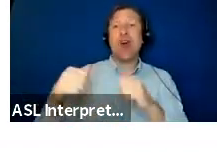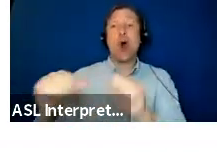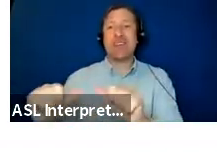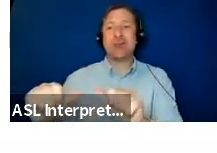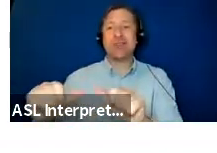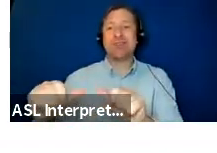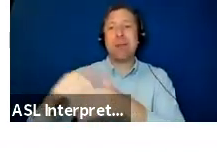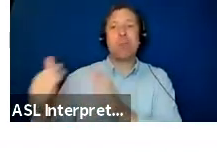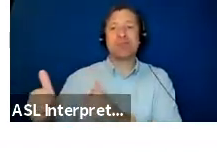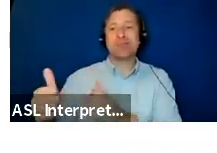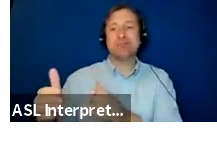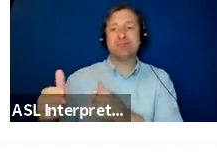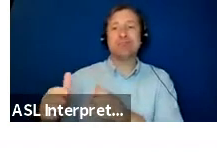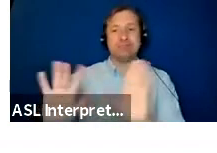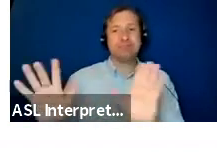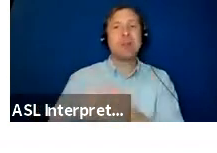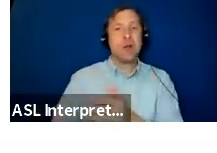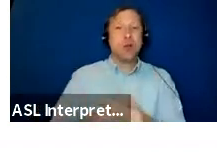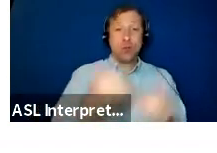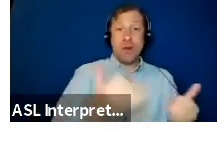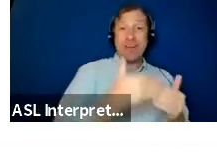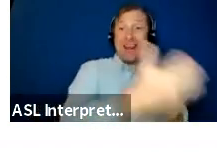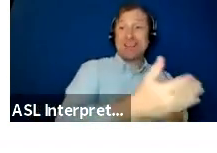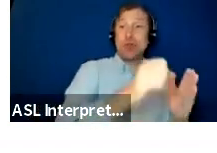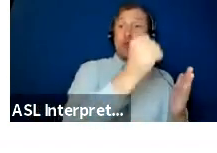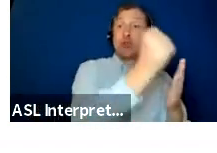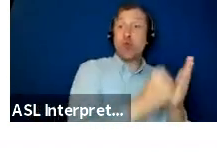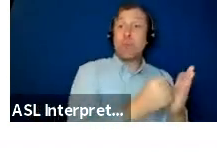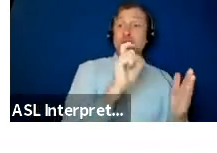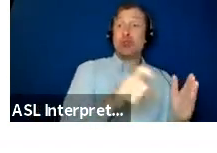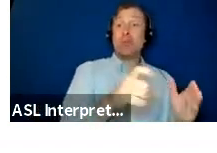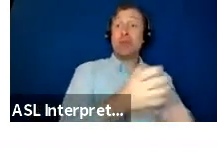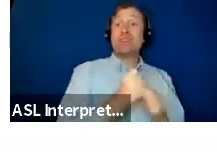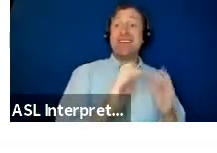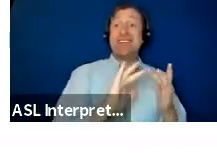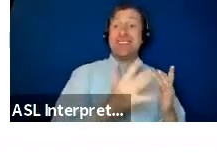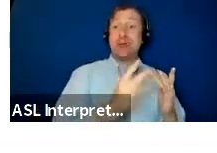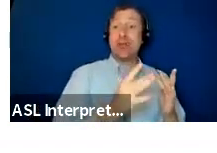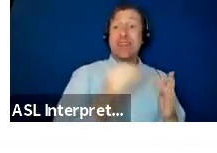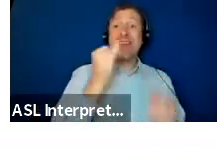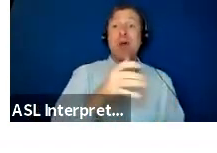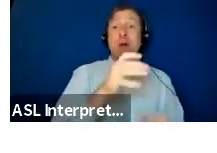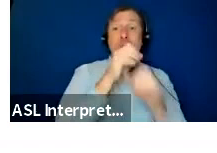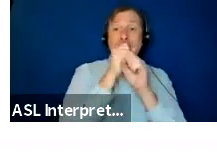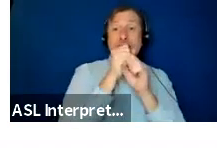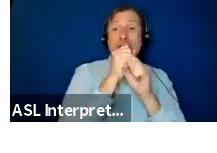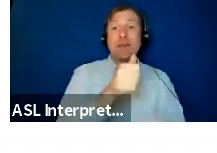rundown schedules, et cetera, digitally. And if there's a need for a confidentiality agreement, that should be able to be signed through digital means as well.